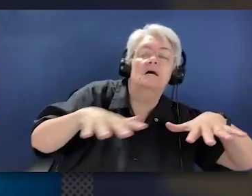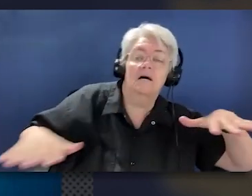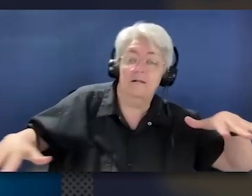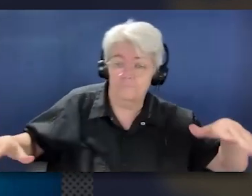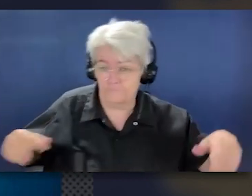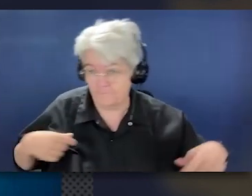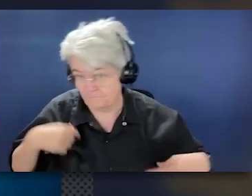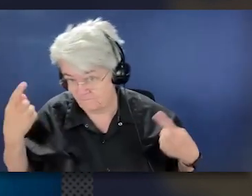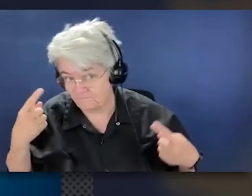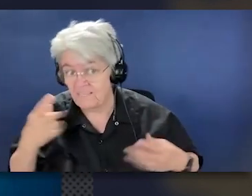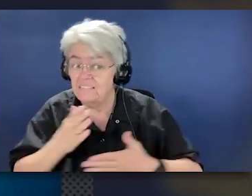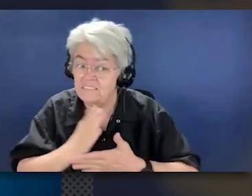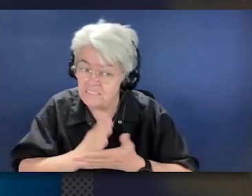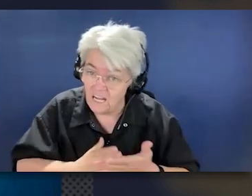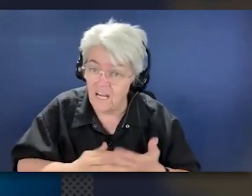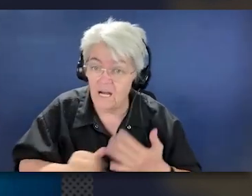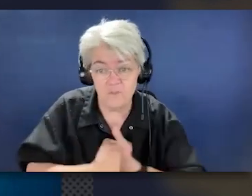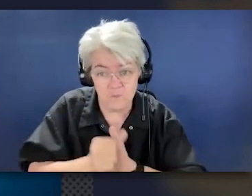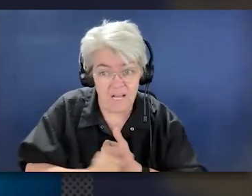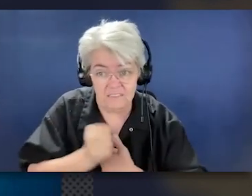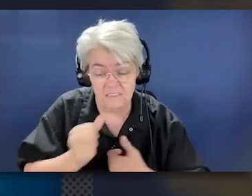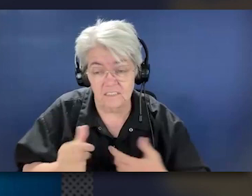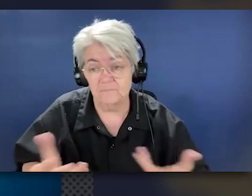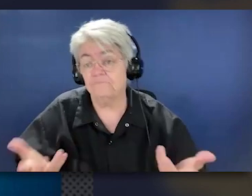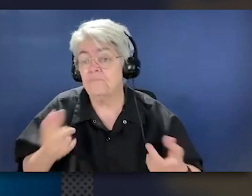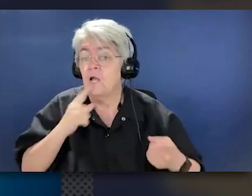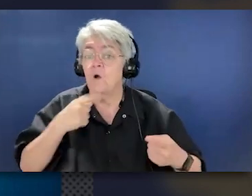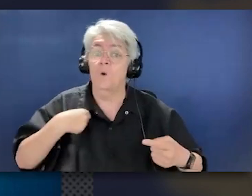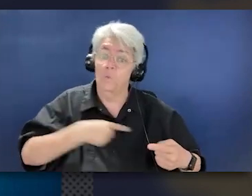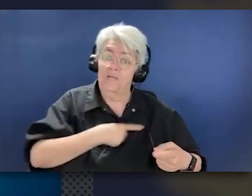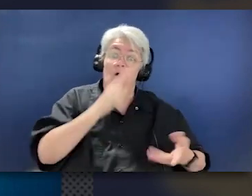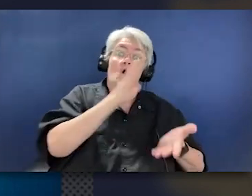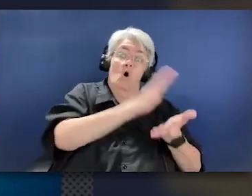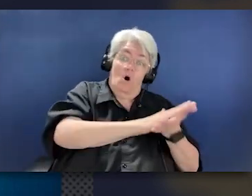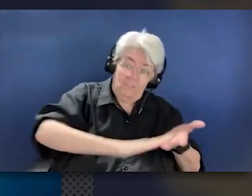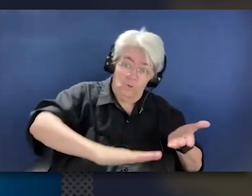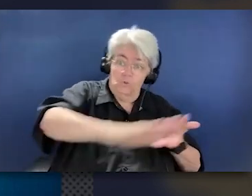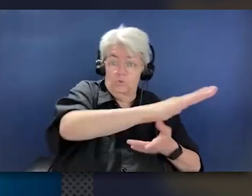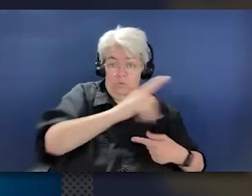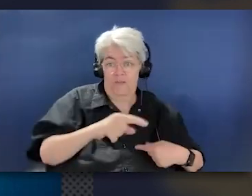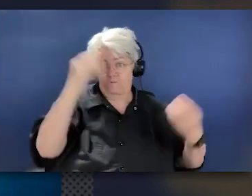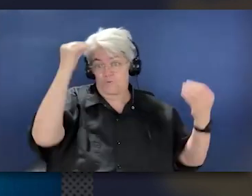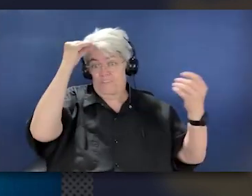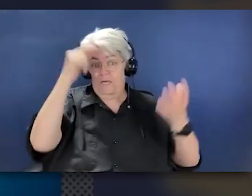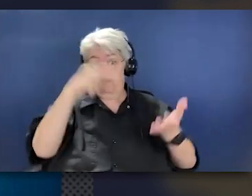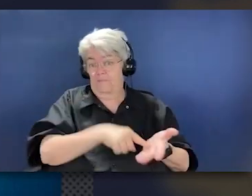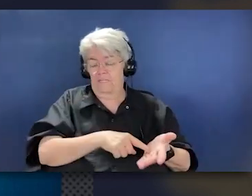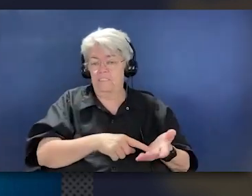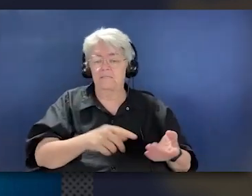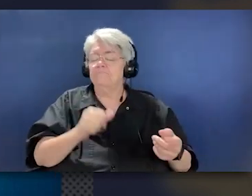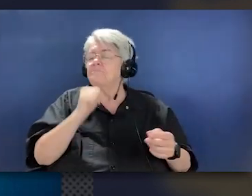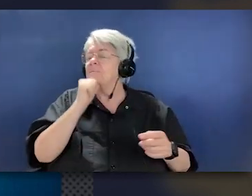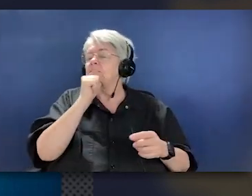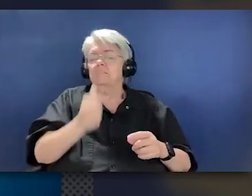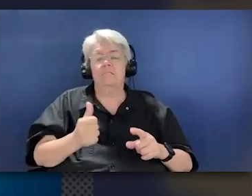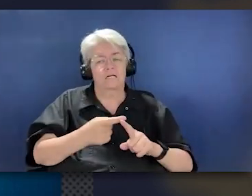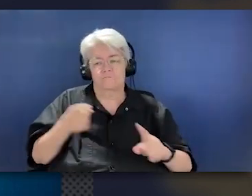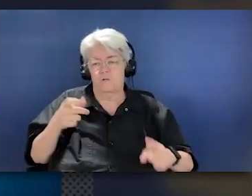threat that as institutions we need to be considering. It is not coming from the AI itself,